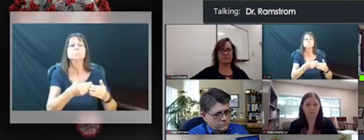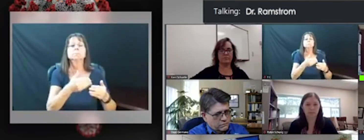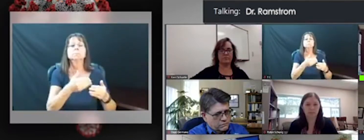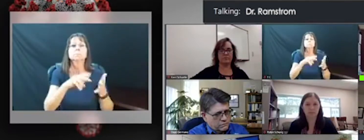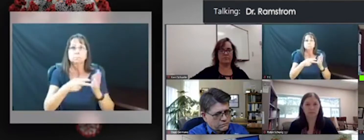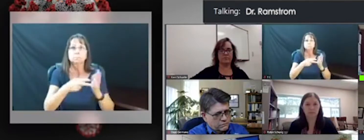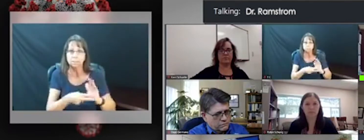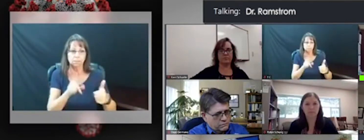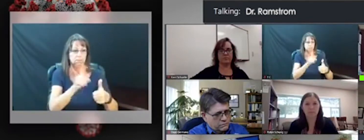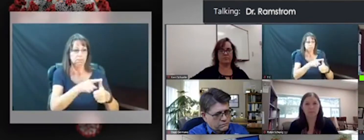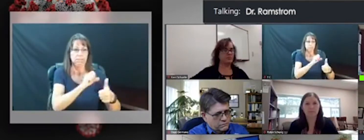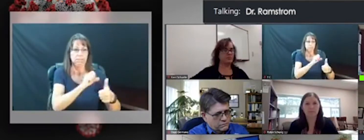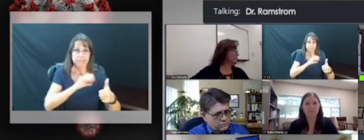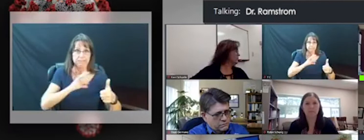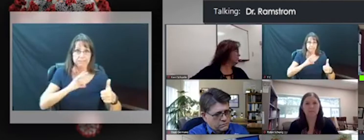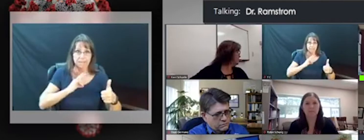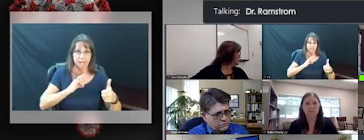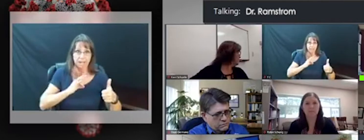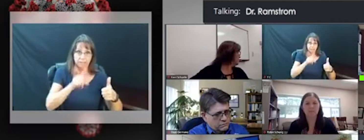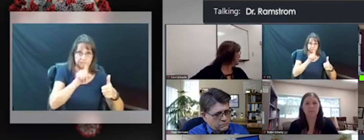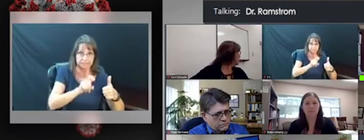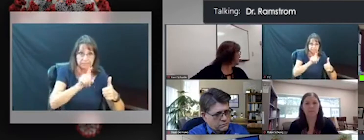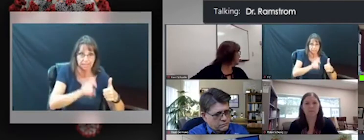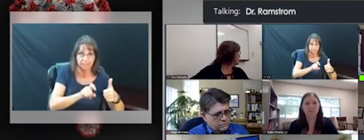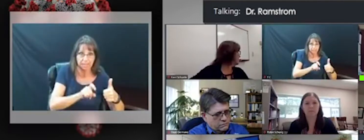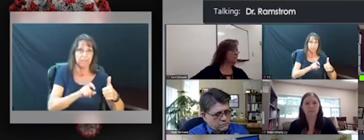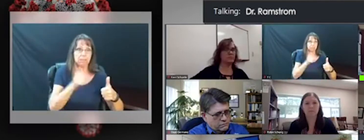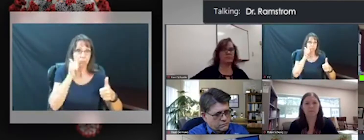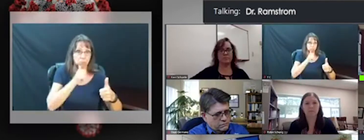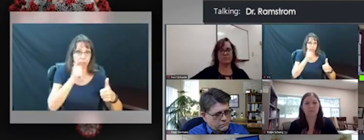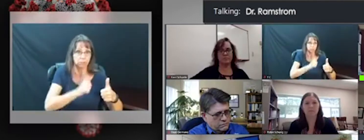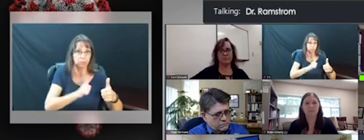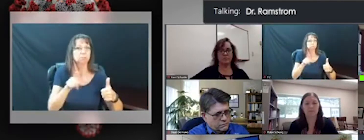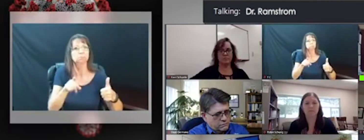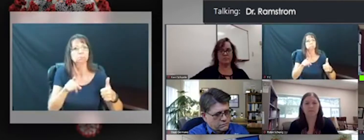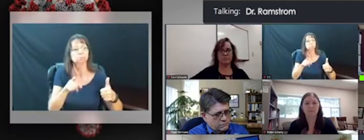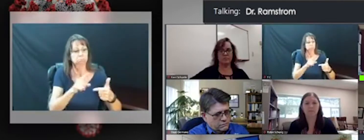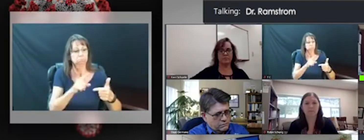then when they have a case they also start doing regular testing of residents. So,